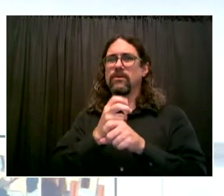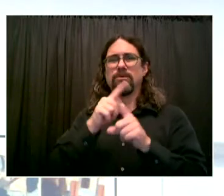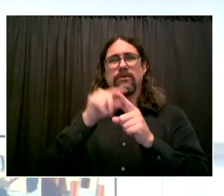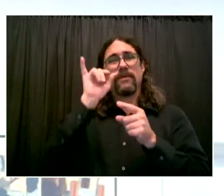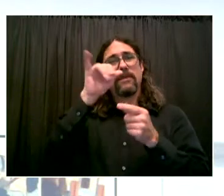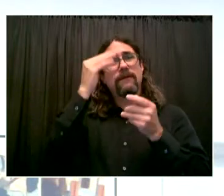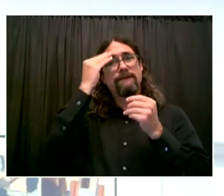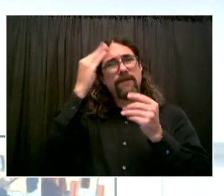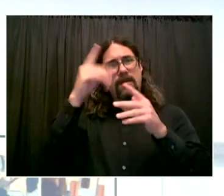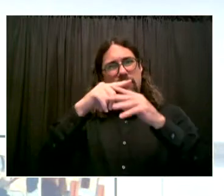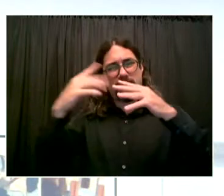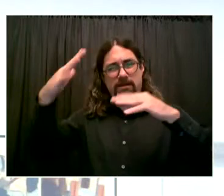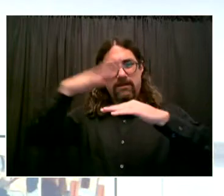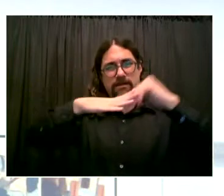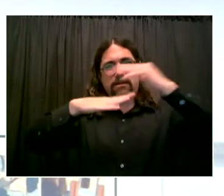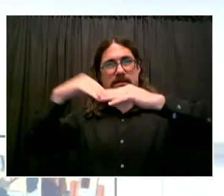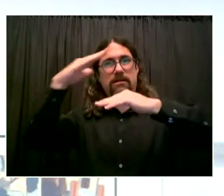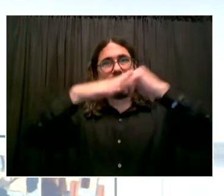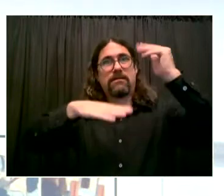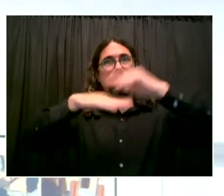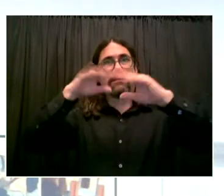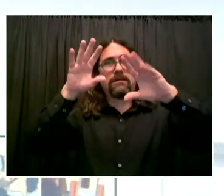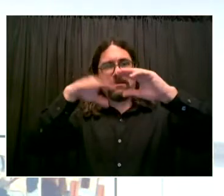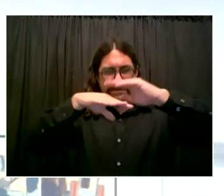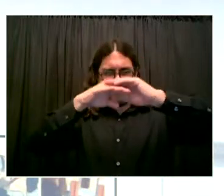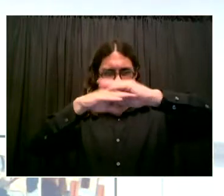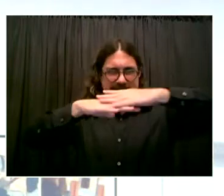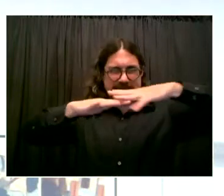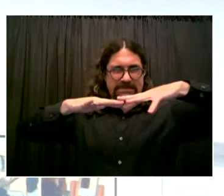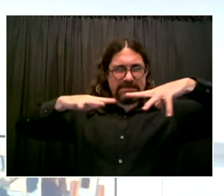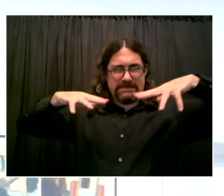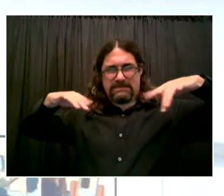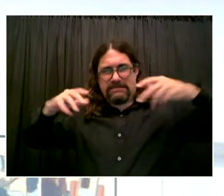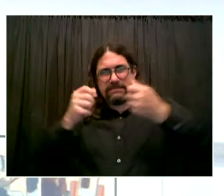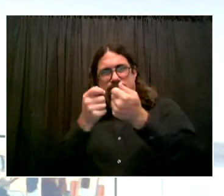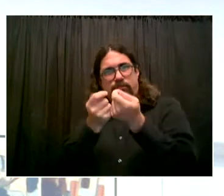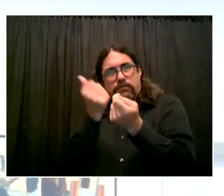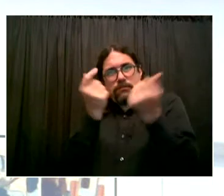INREFECTION, SOMETIMES AS YOU